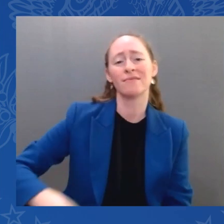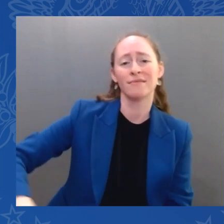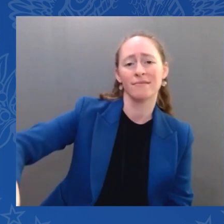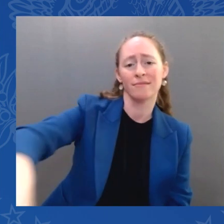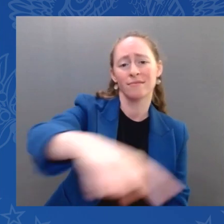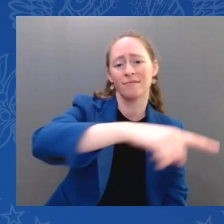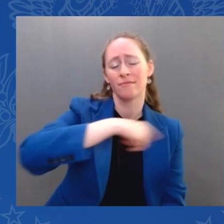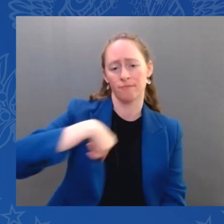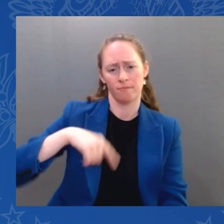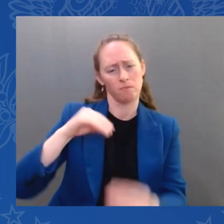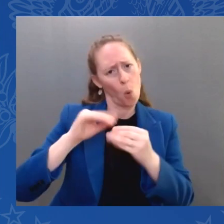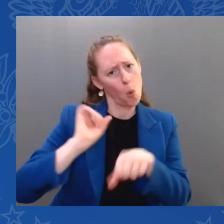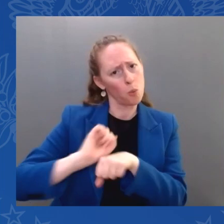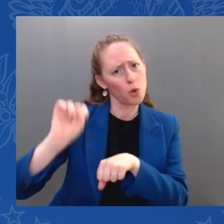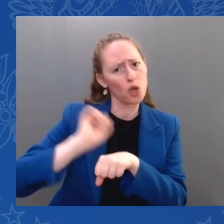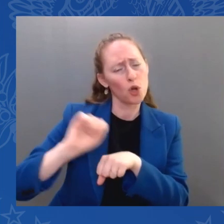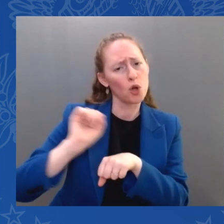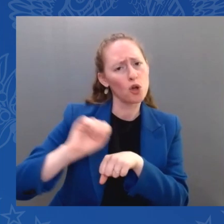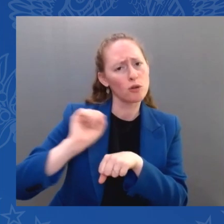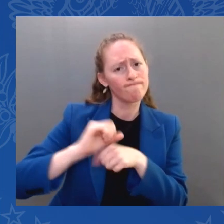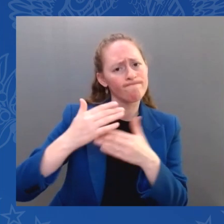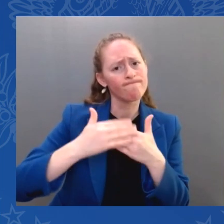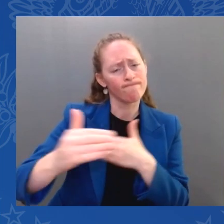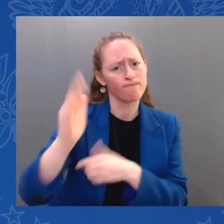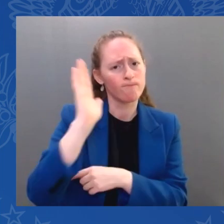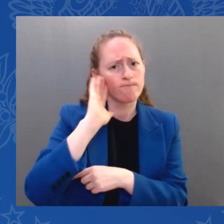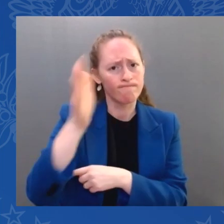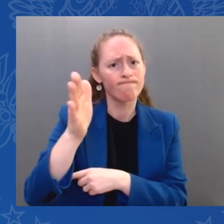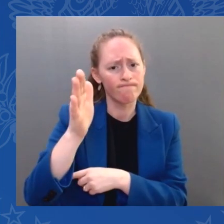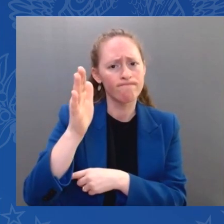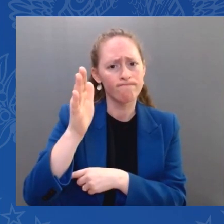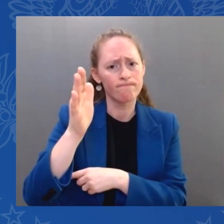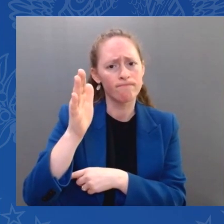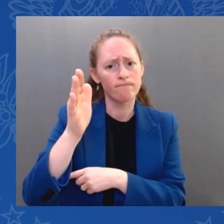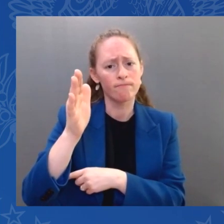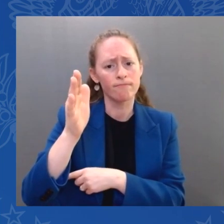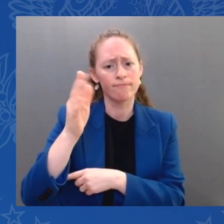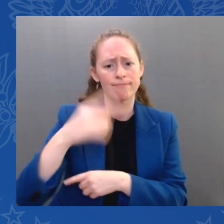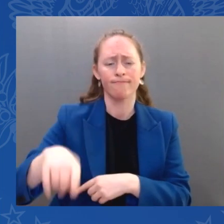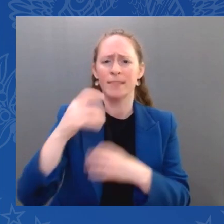and the lives we can save. May God bless you all. And may God protect our troops.